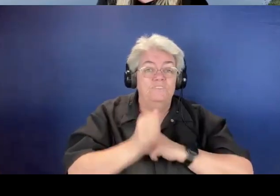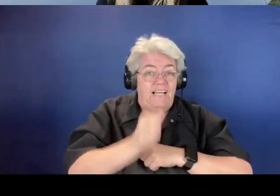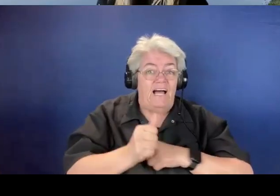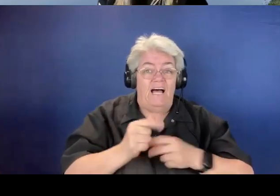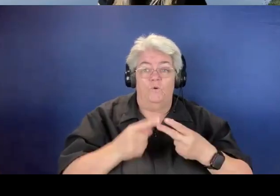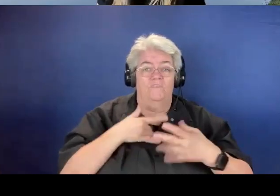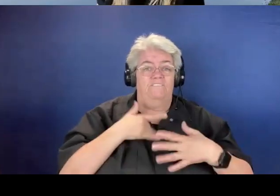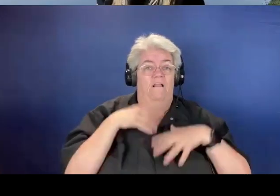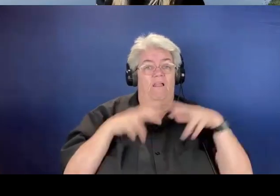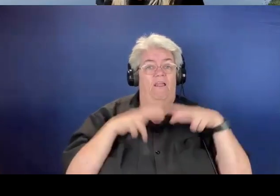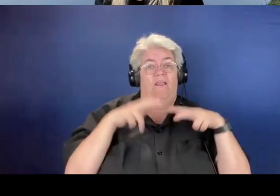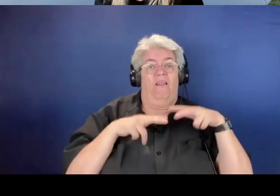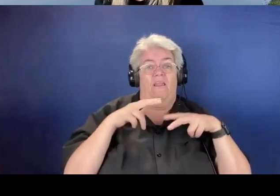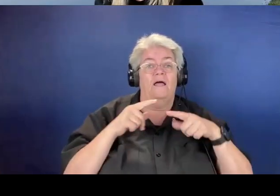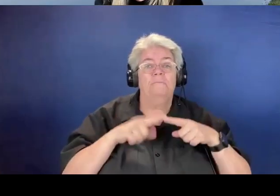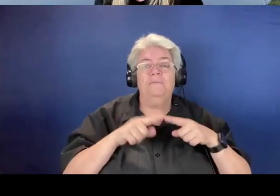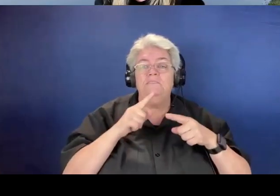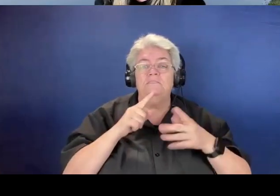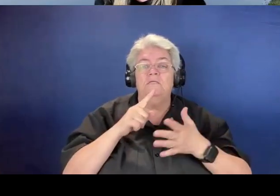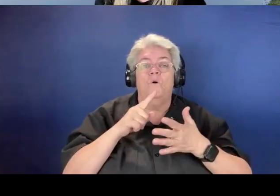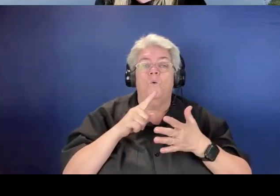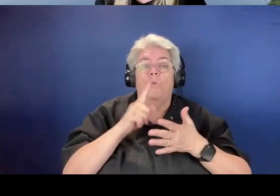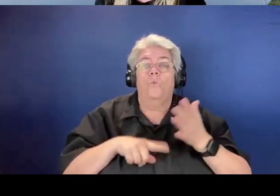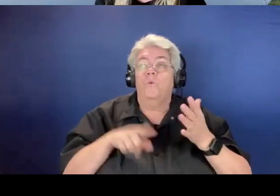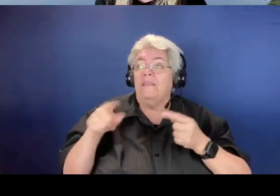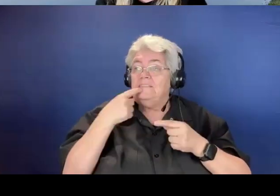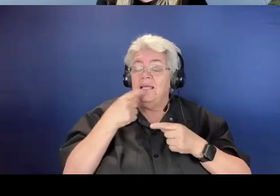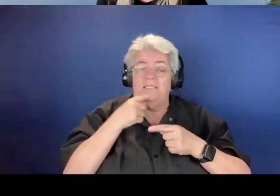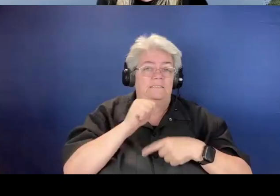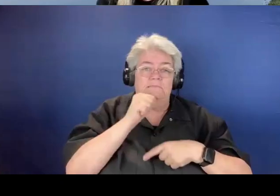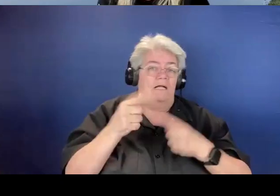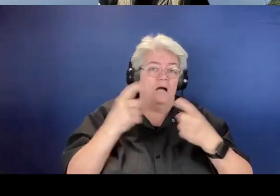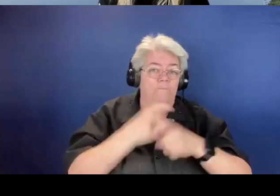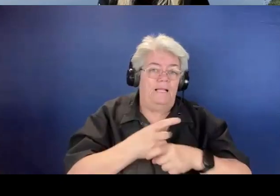What they say might not be as complete or complex or diverse as it could be.